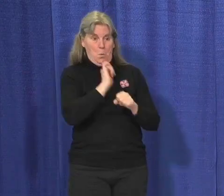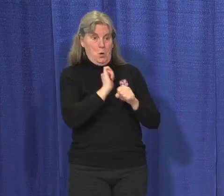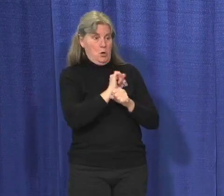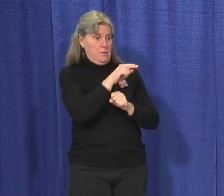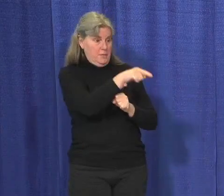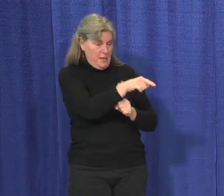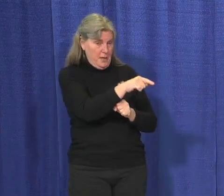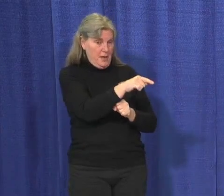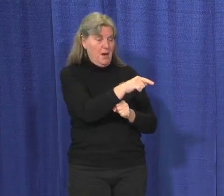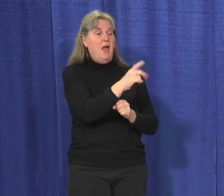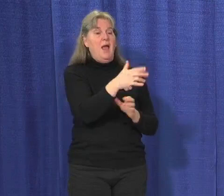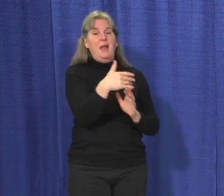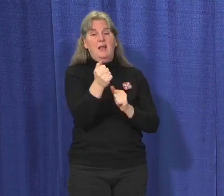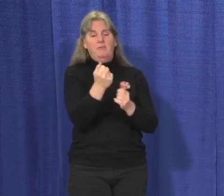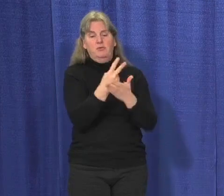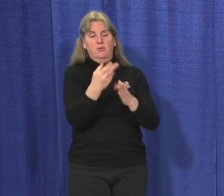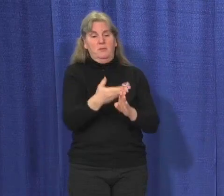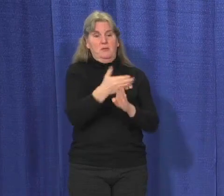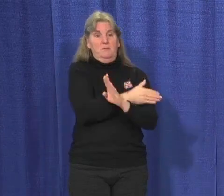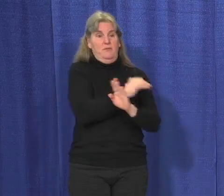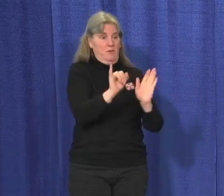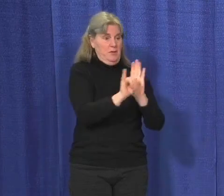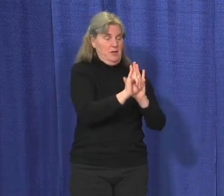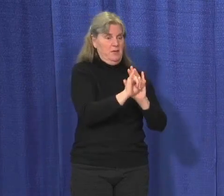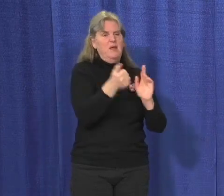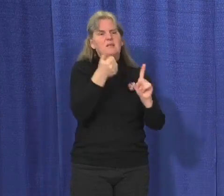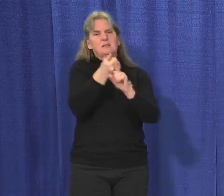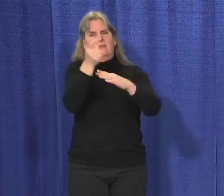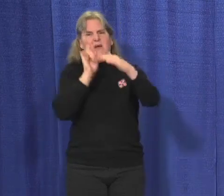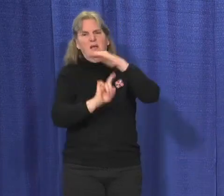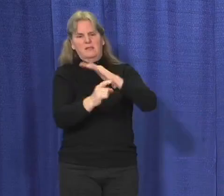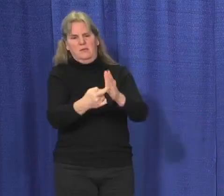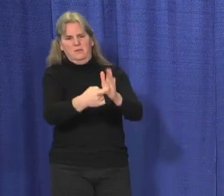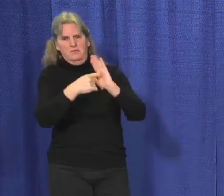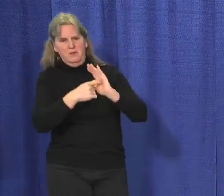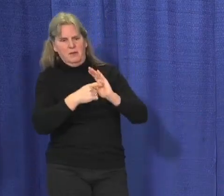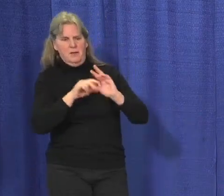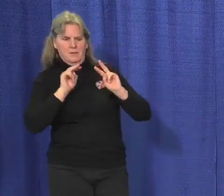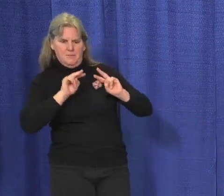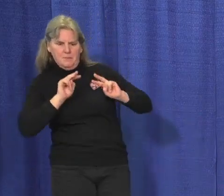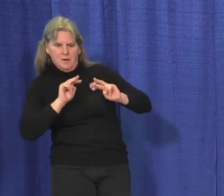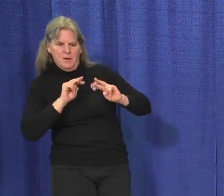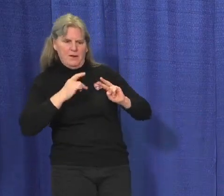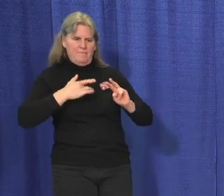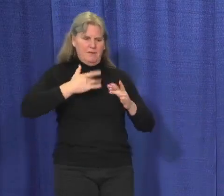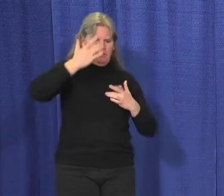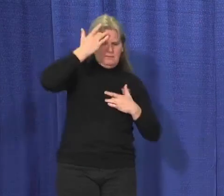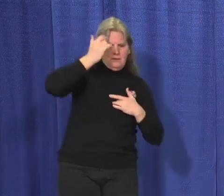working at the mine and had left in the previous two weeks to self isolate and monitor for